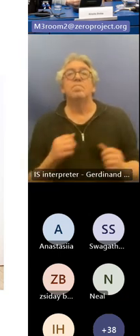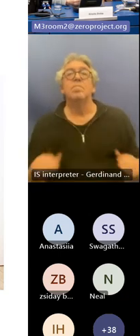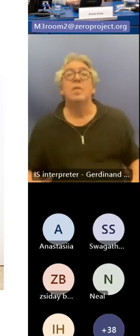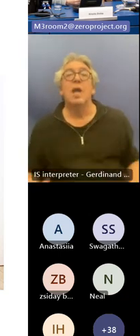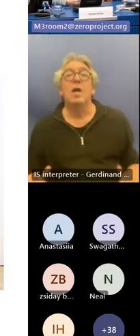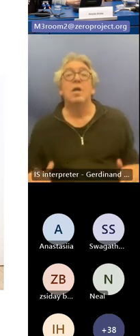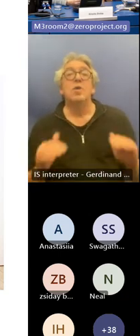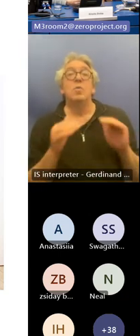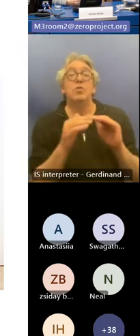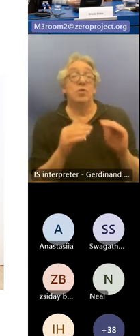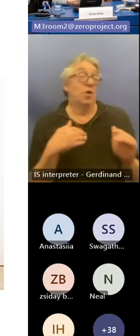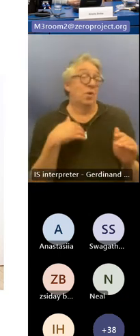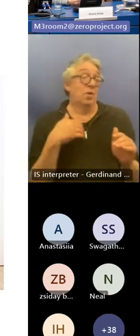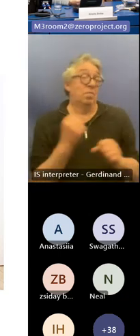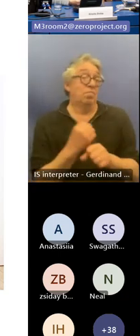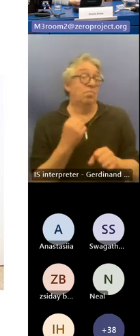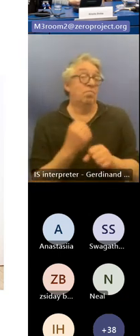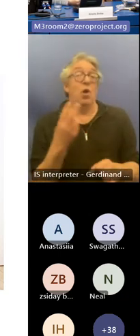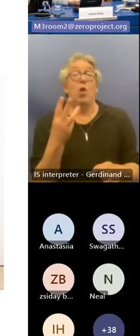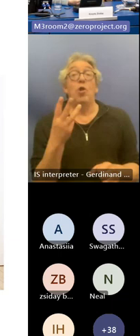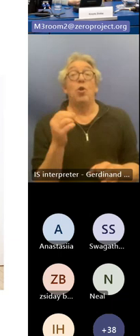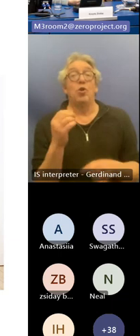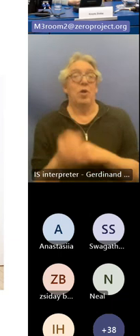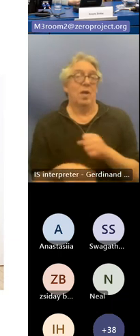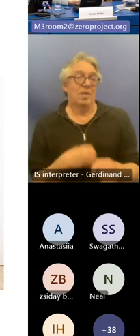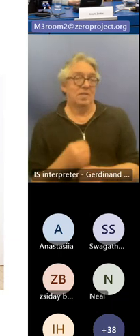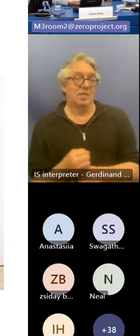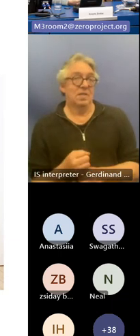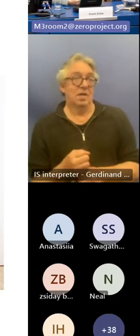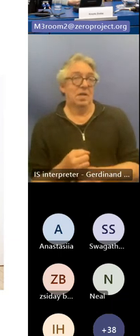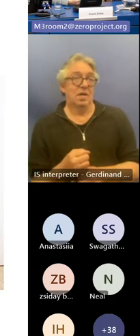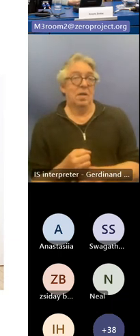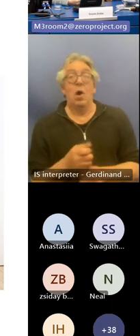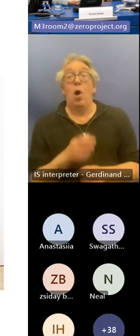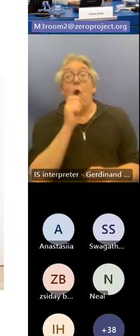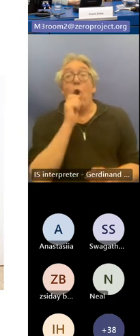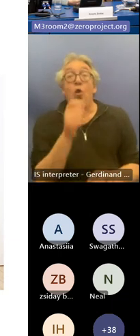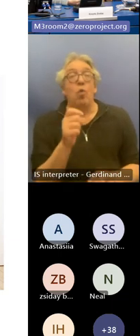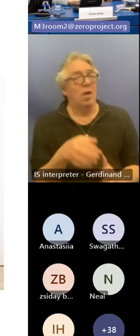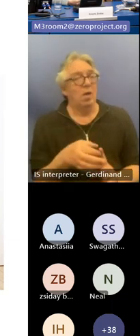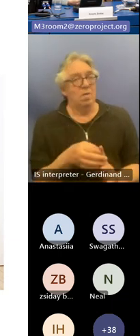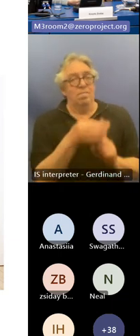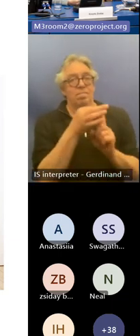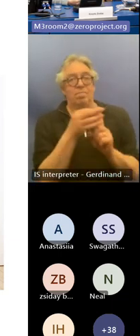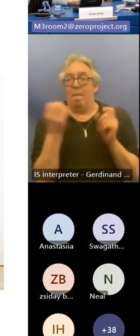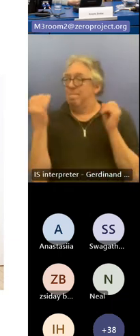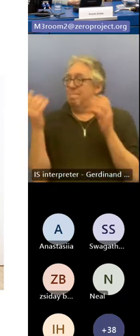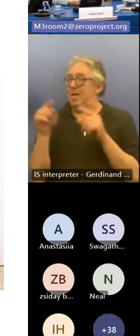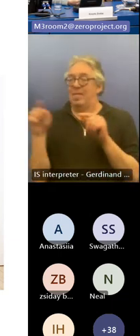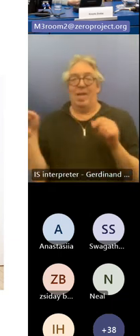of experience. This is super unique in Hungary because most of the NGOs do not live that long.